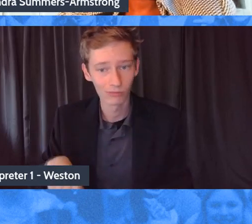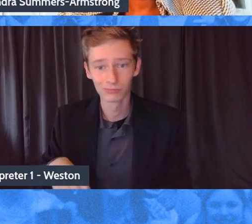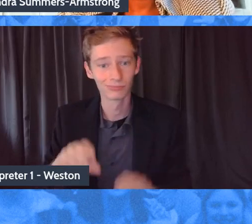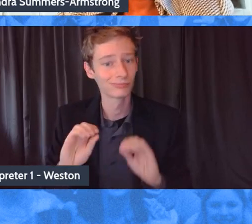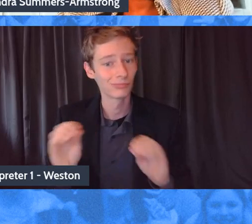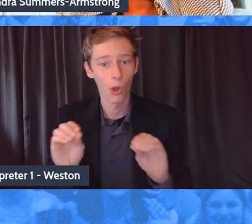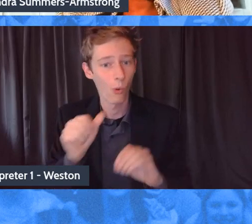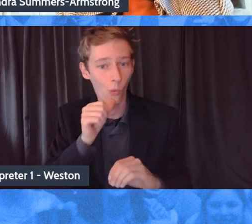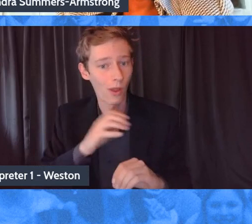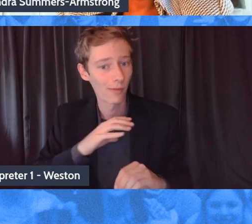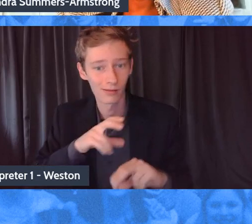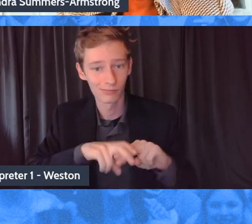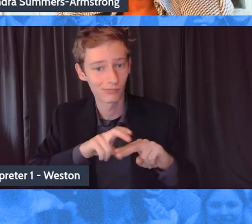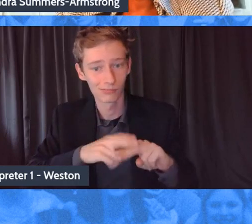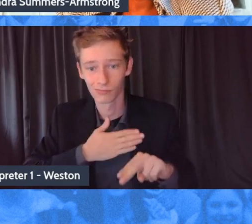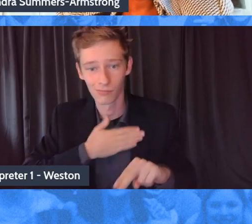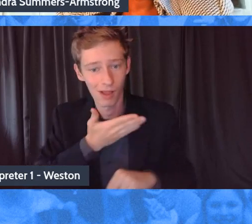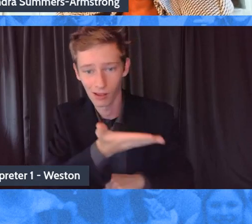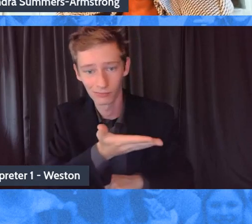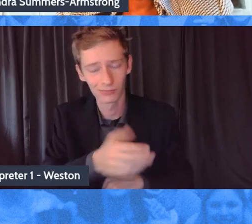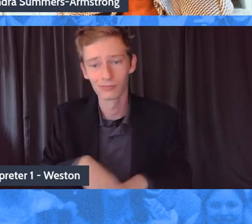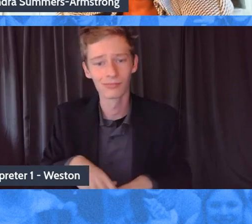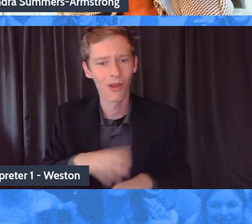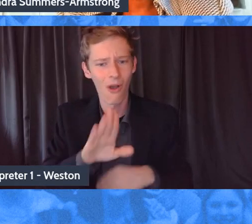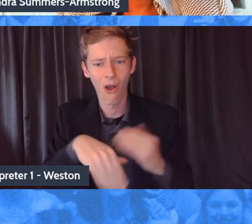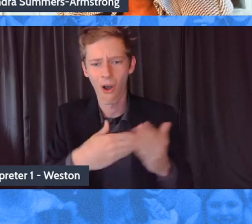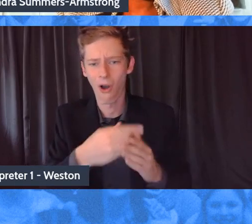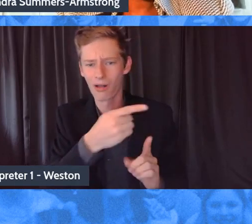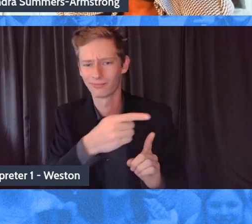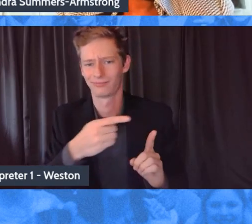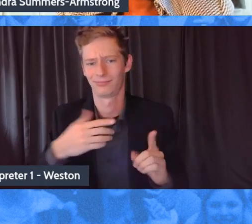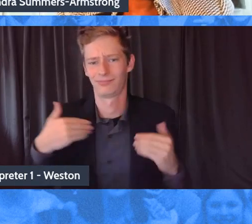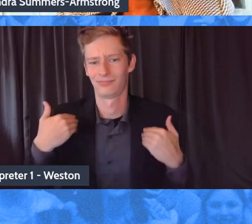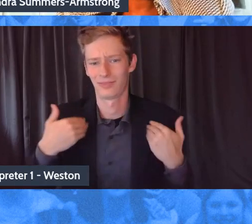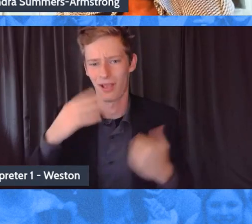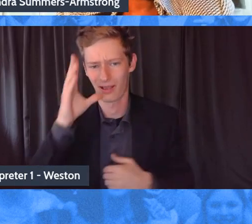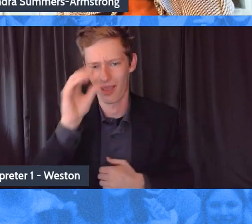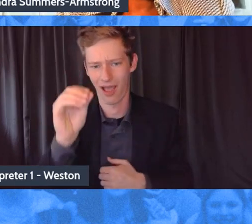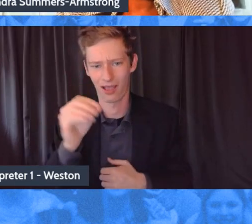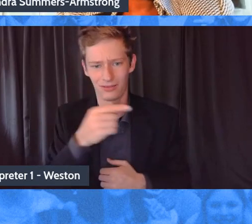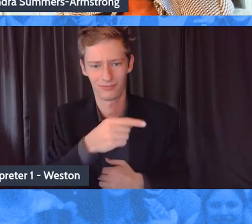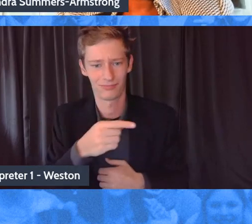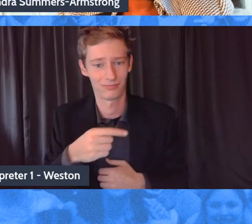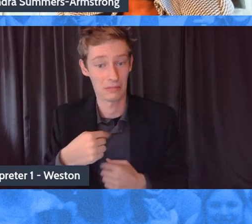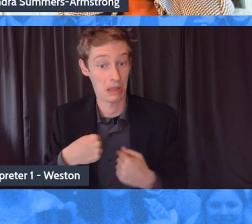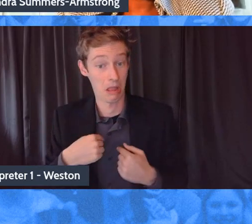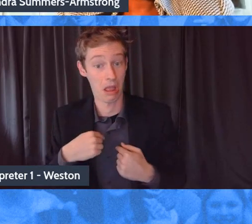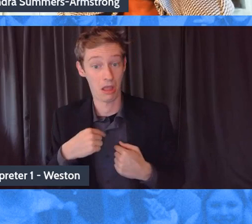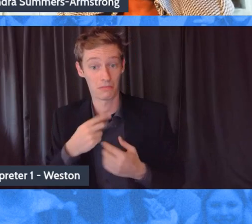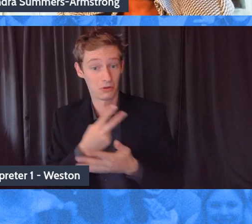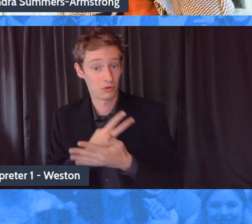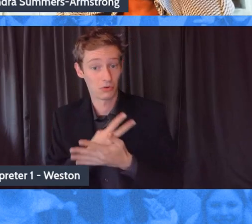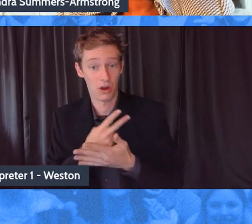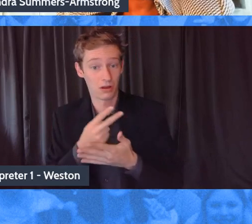And I was this young graduate student, who no one had ever heard of and I'm running for office and we broke all those glass ceilings.